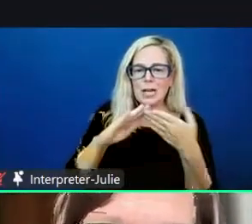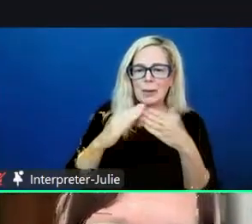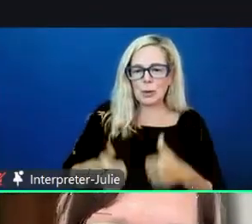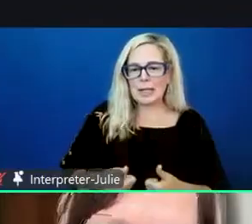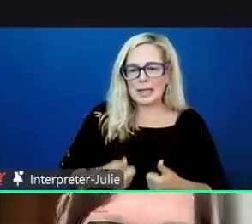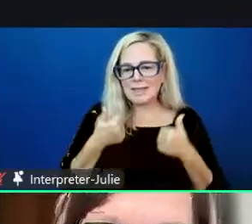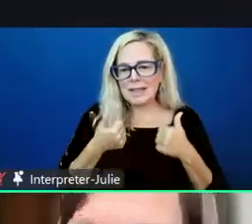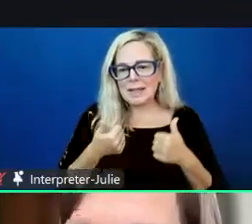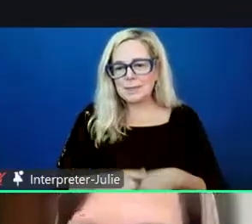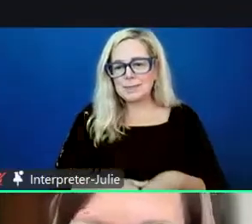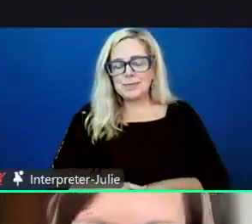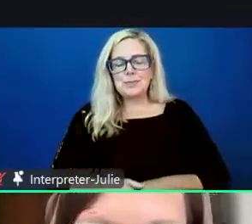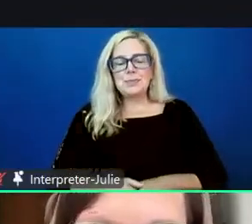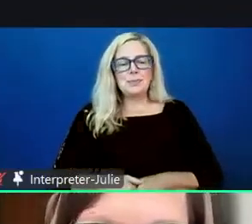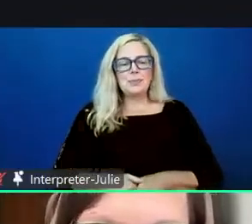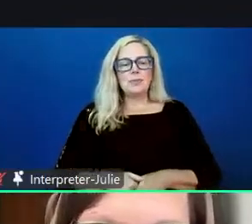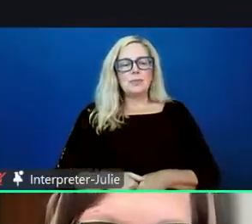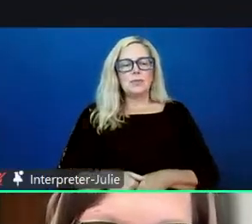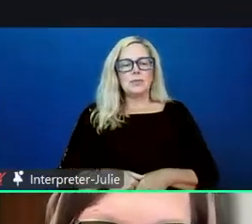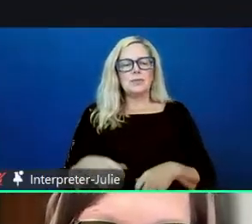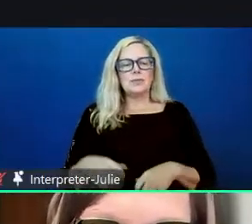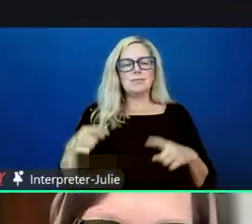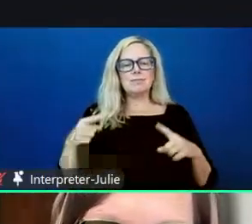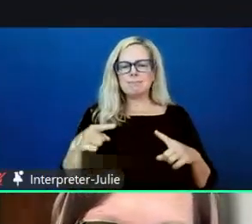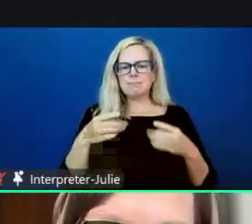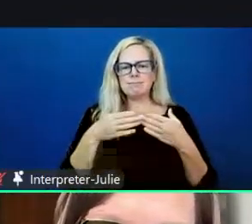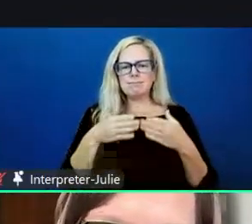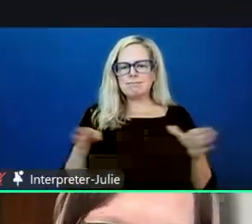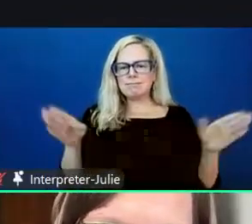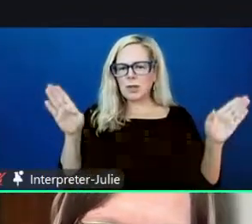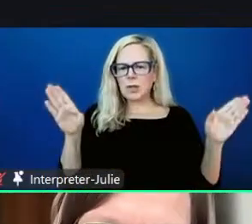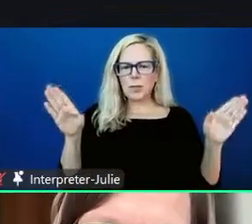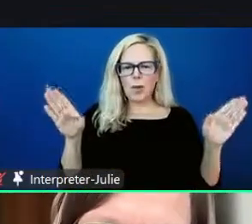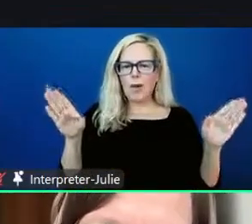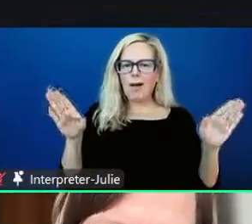very broadly defined healthcare and community living because we believe that